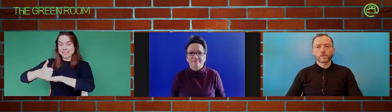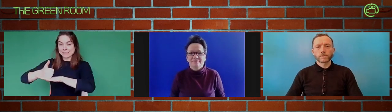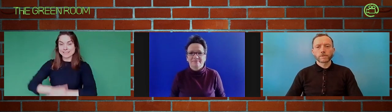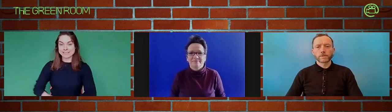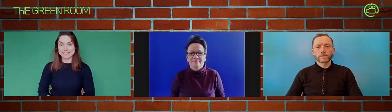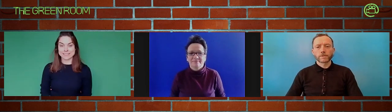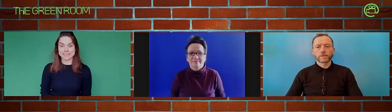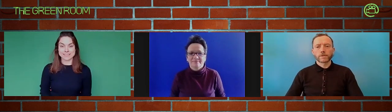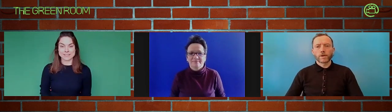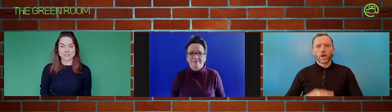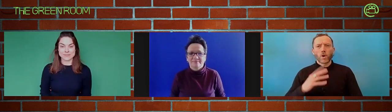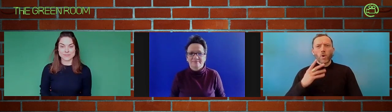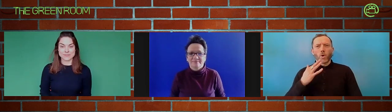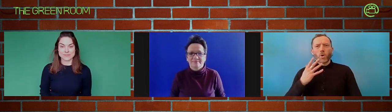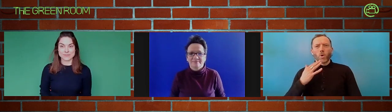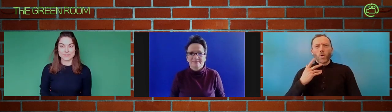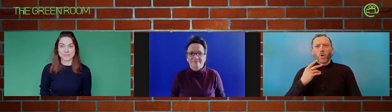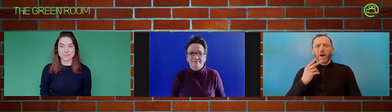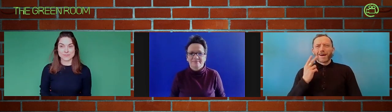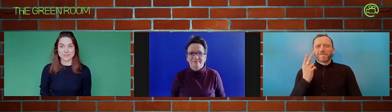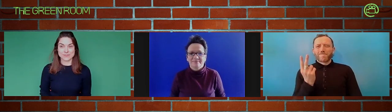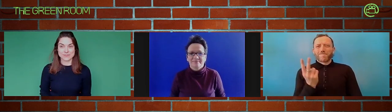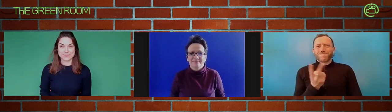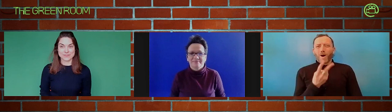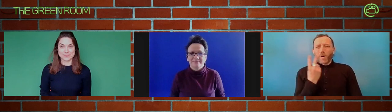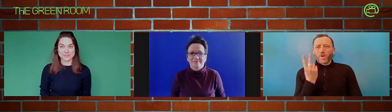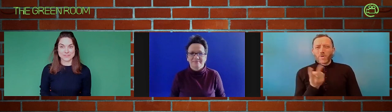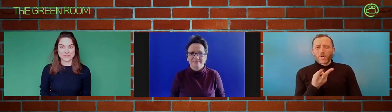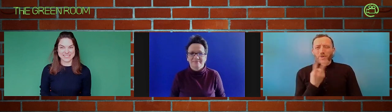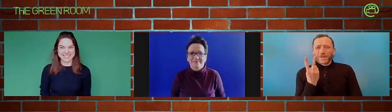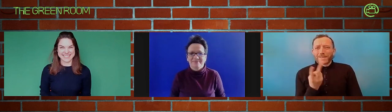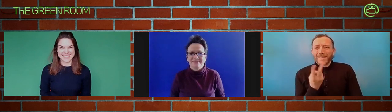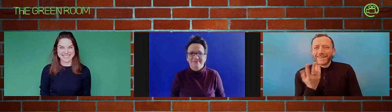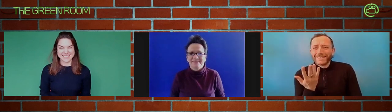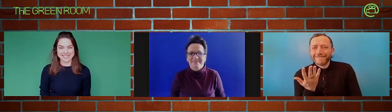Oh, both?